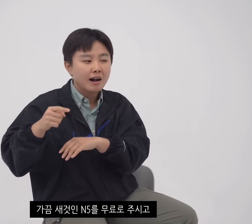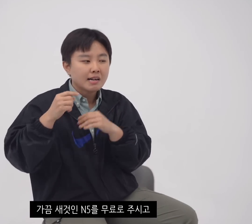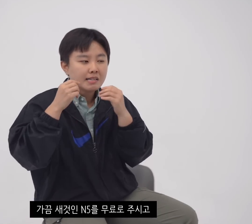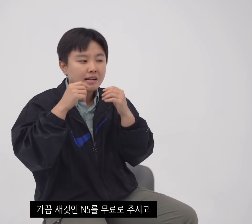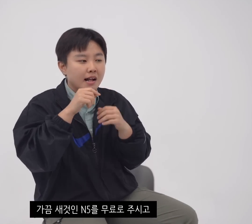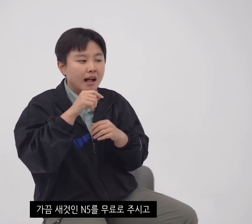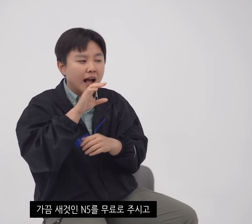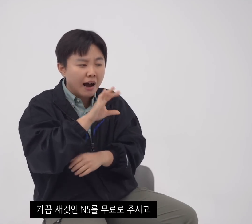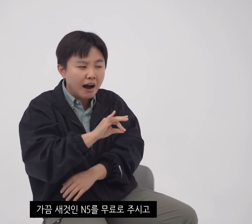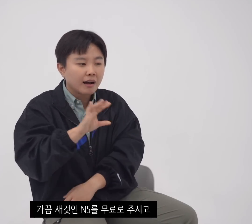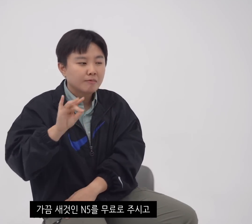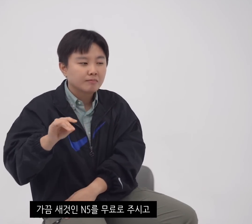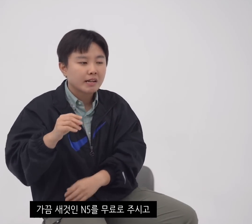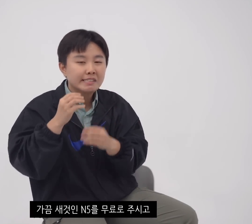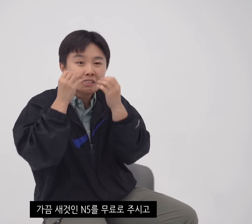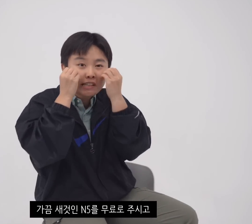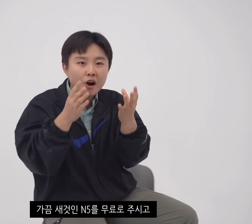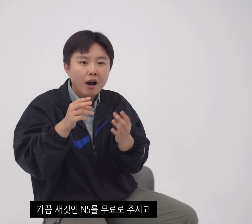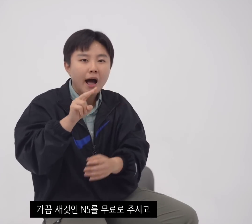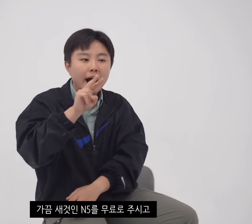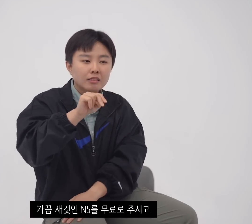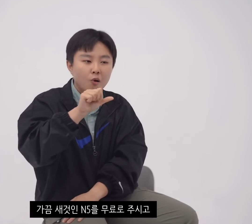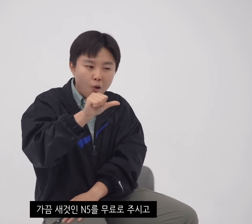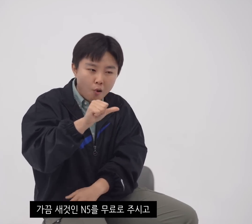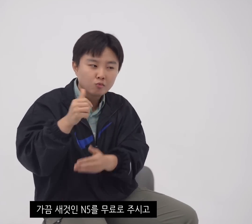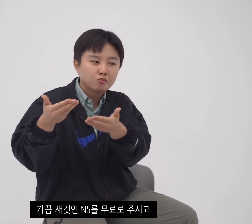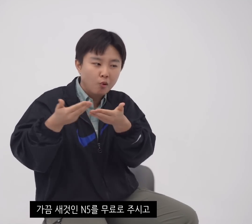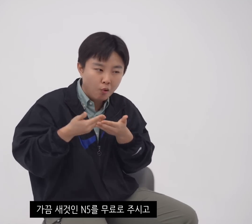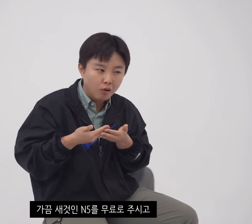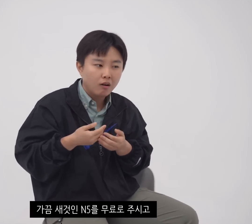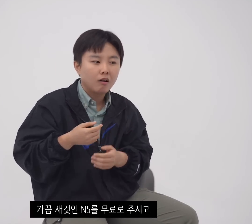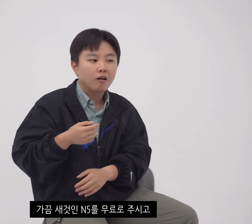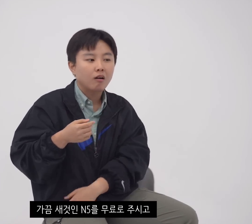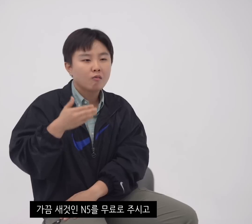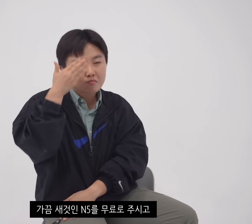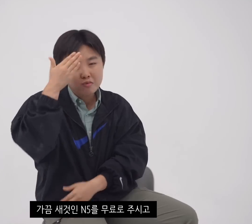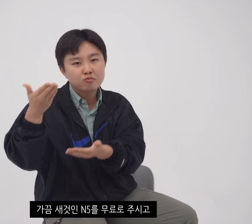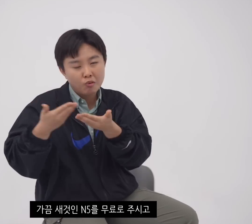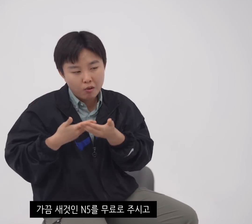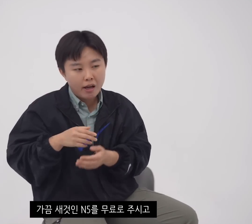He sometimes gave me a new N5 for free and